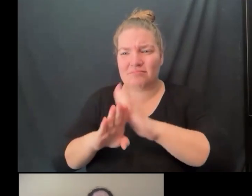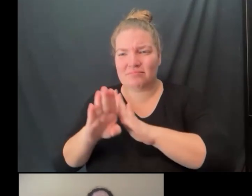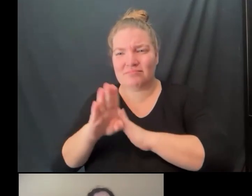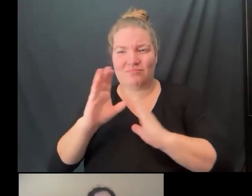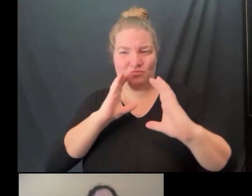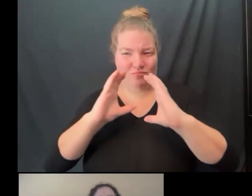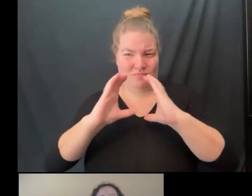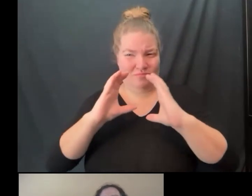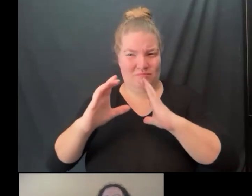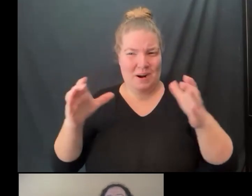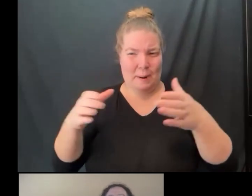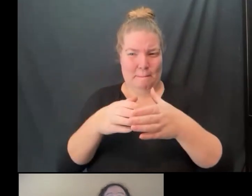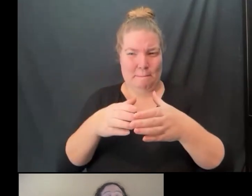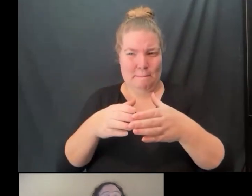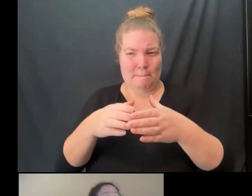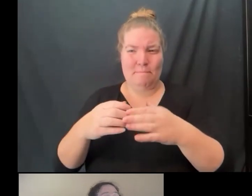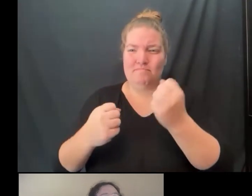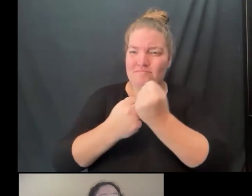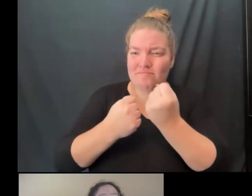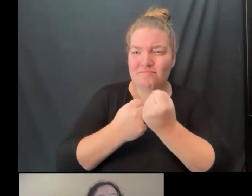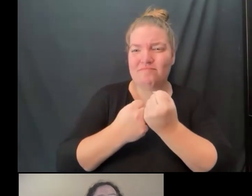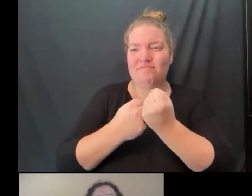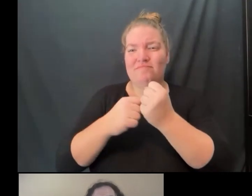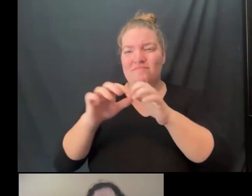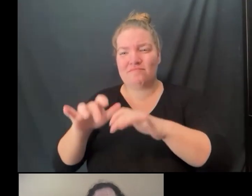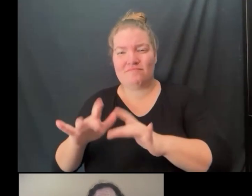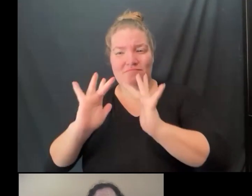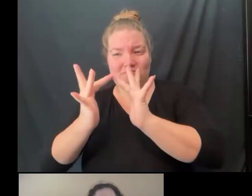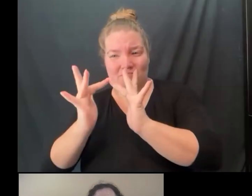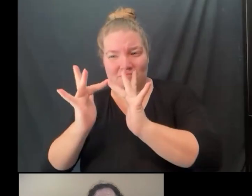and their apps comply with accessibility regulations.